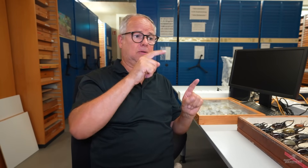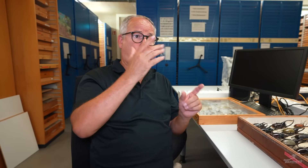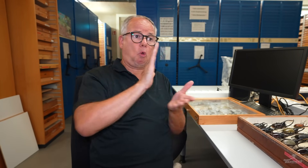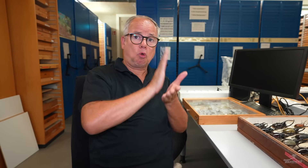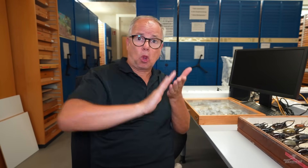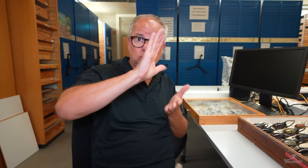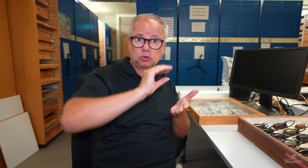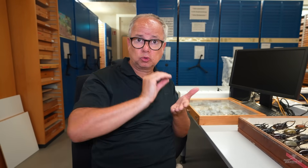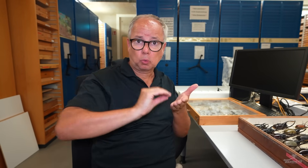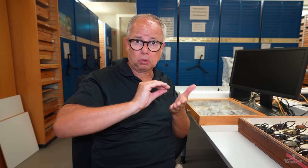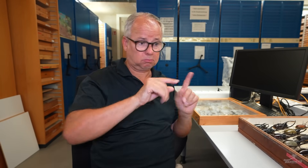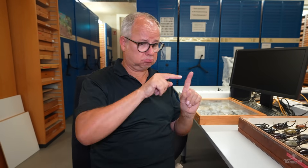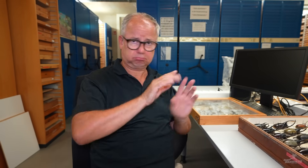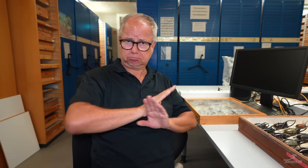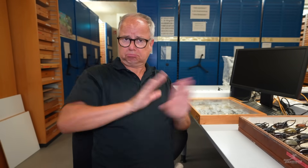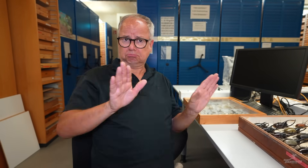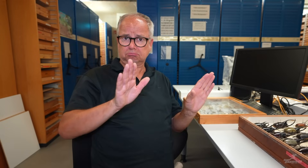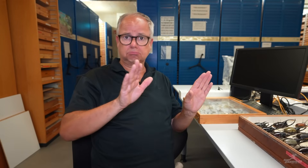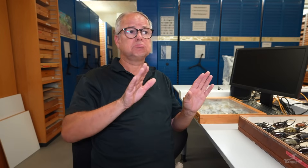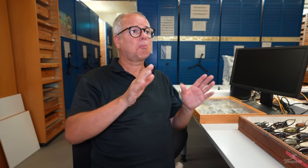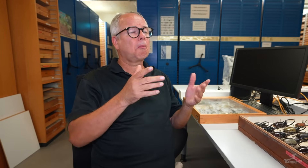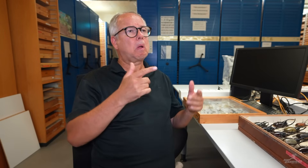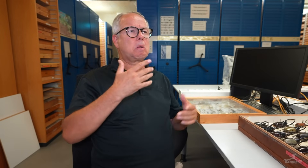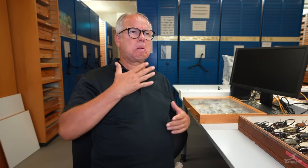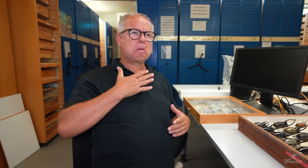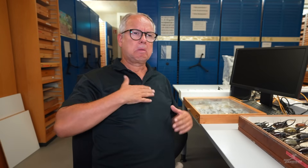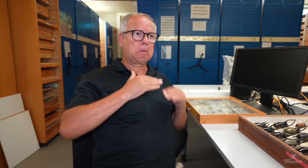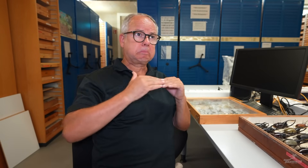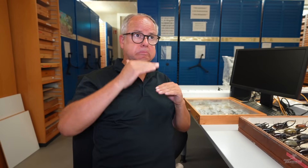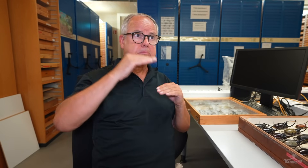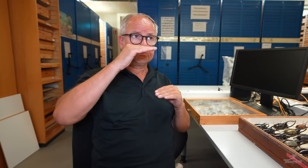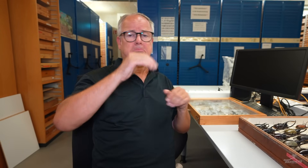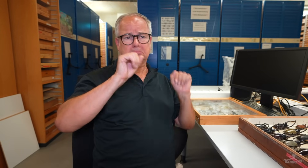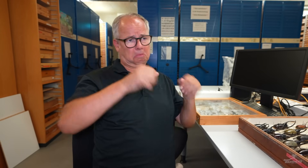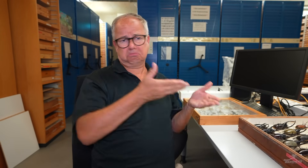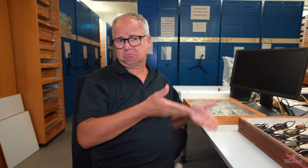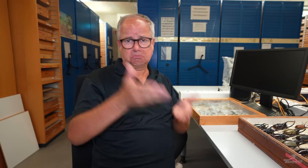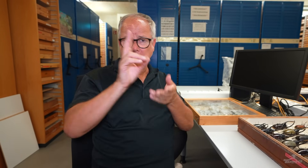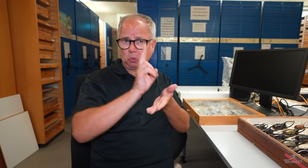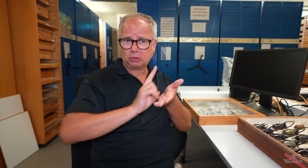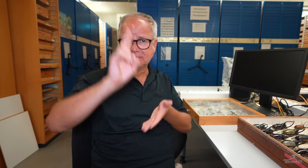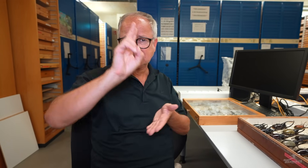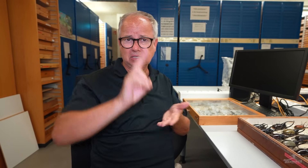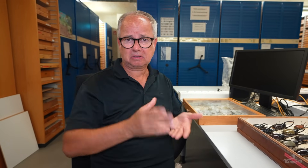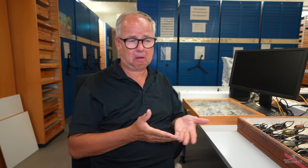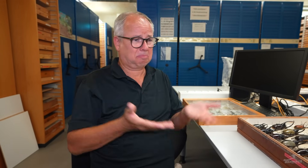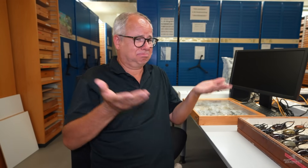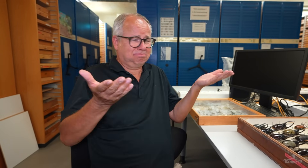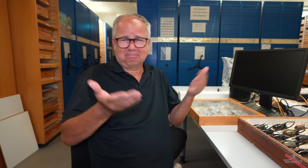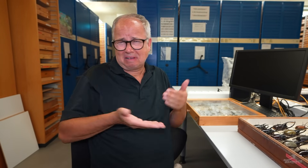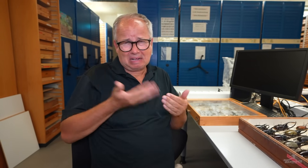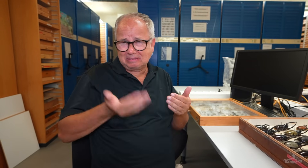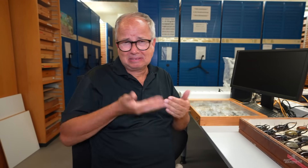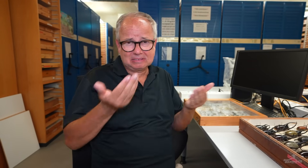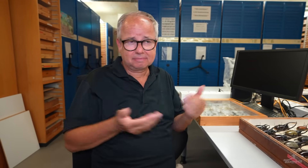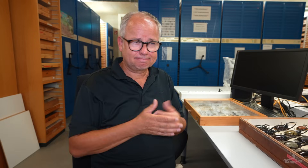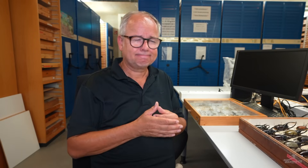or college experience. As your knowledge builds then you can go to university. It can be that easy.